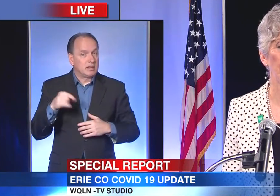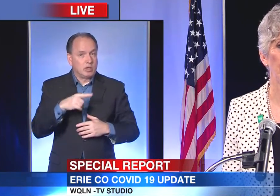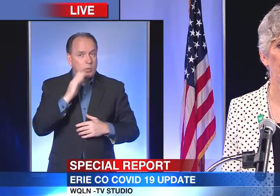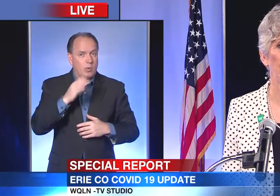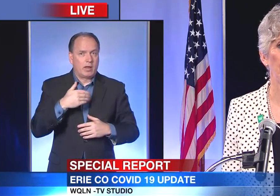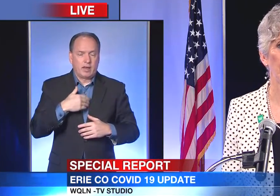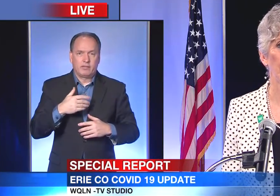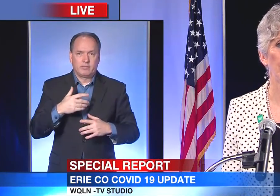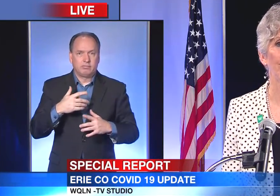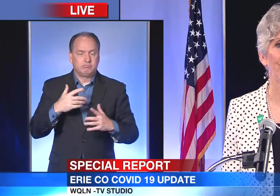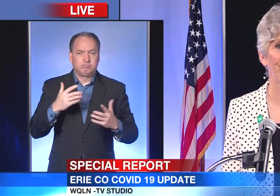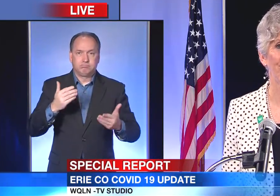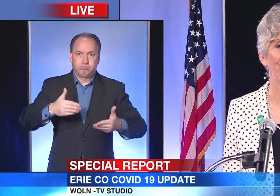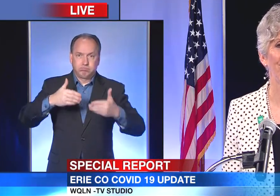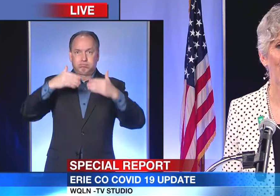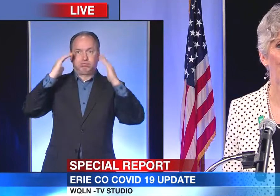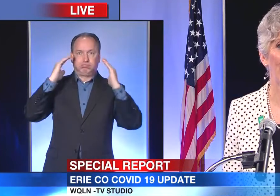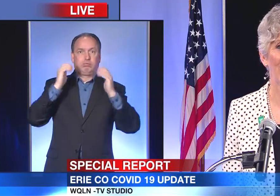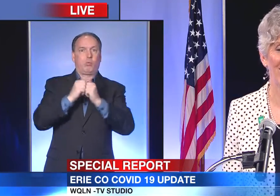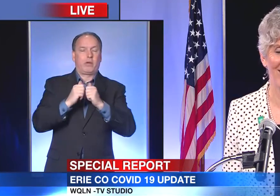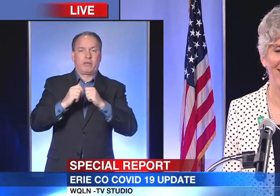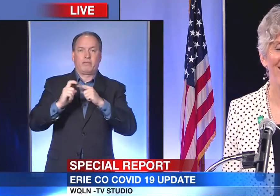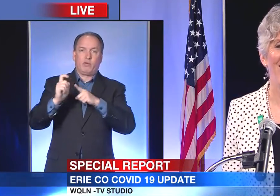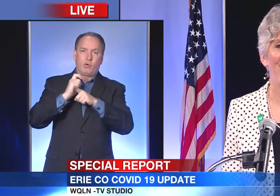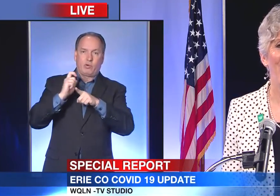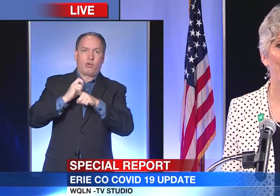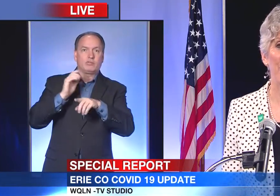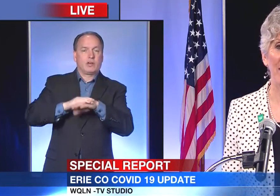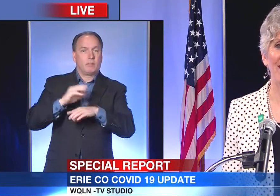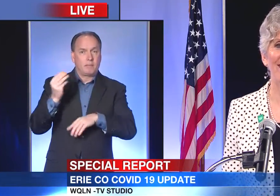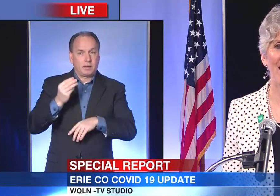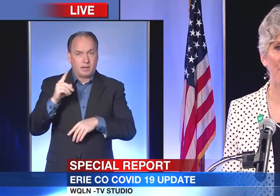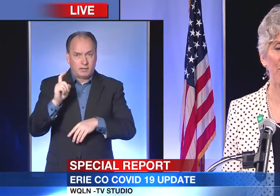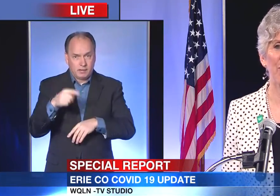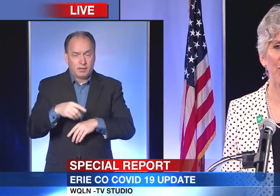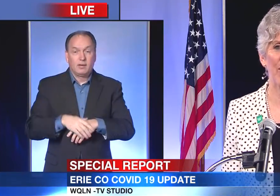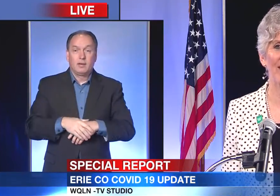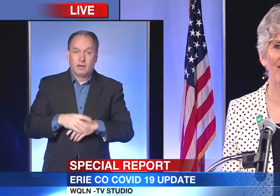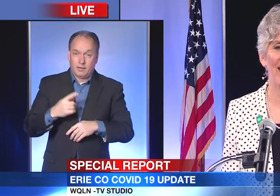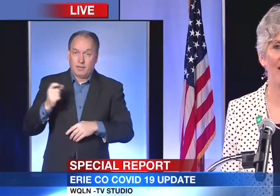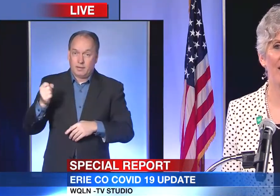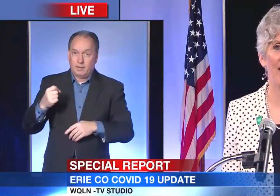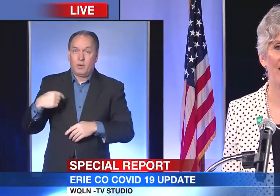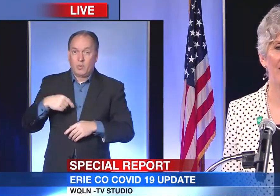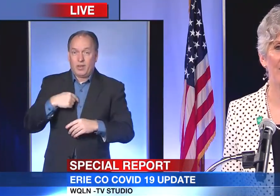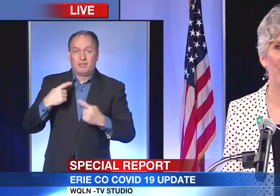ALL ALONG THROUGH ENFORCEMENT, BUT IT SOUNDS LIKE YOU'RE GOING TO GET SLAMMED WITH PHONE CALLS COME MONDAY.